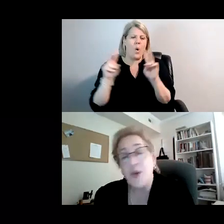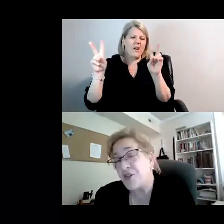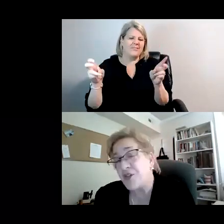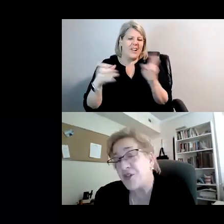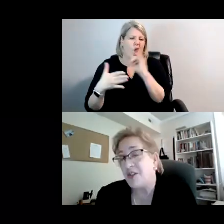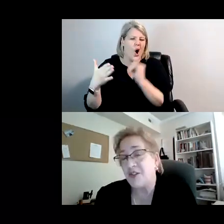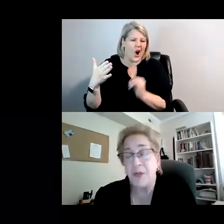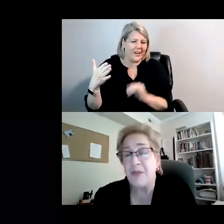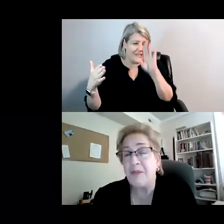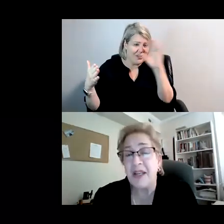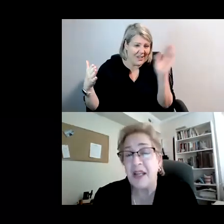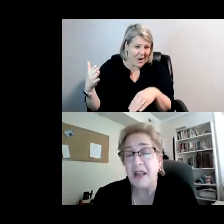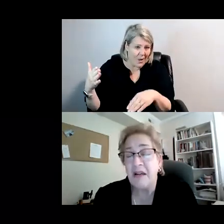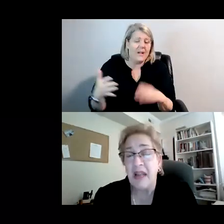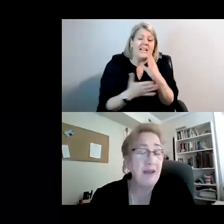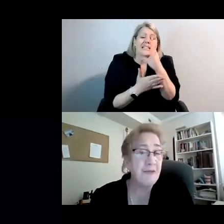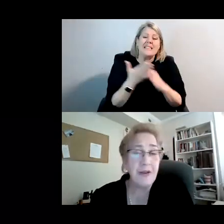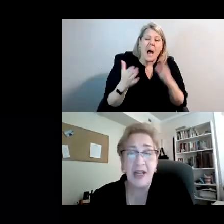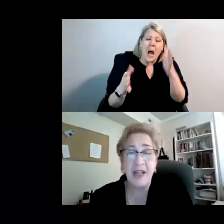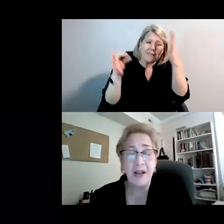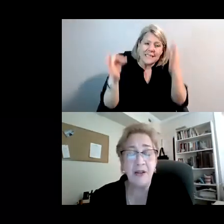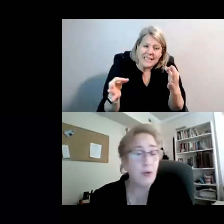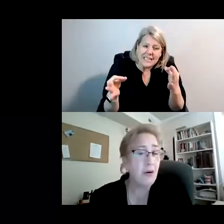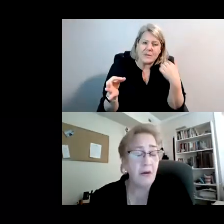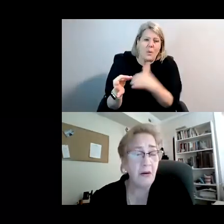Those decisions that we've been making every day for our,